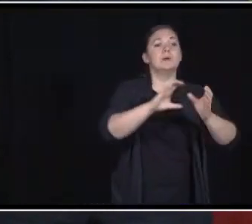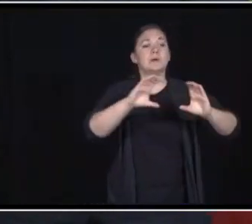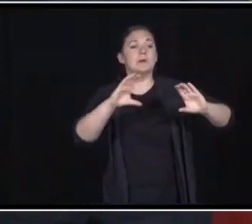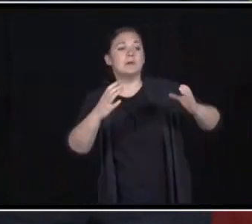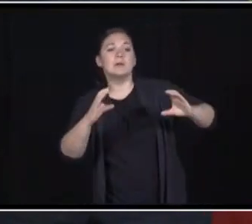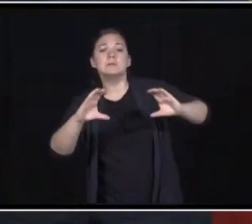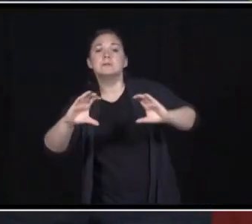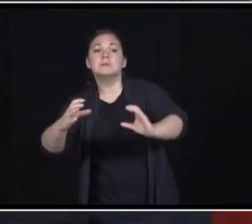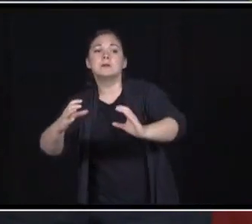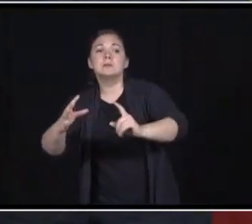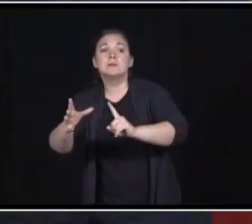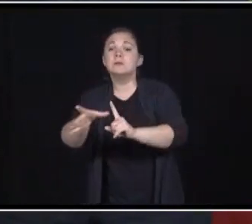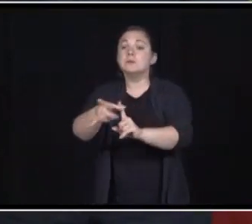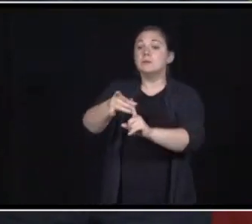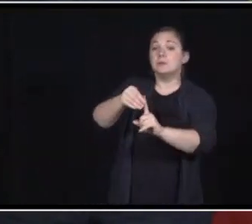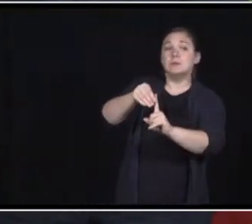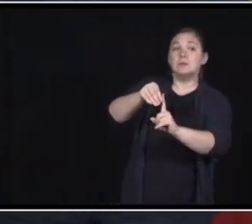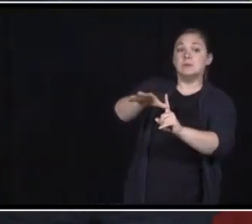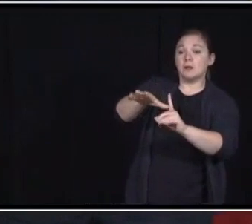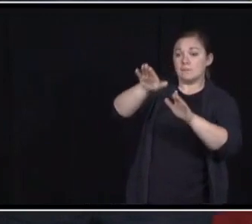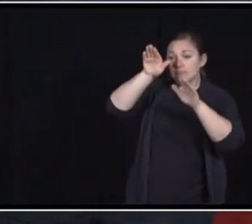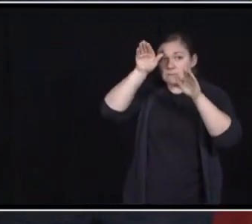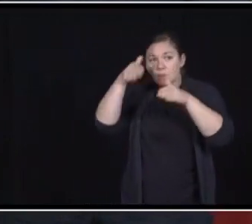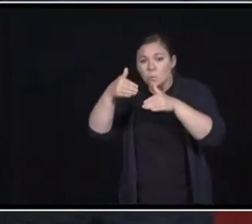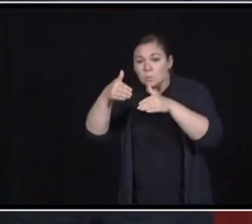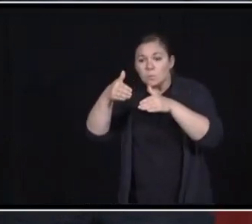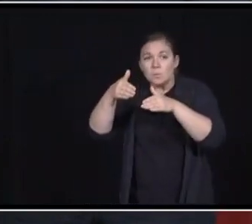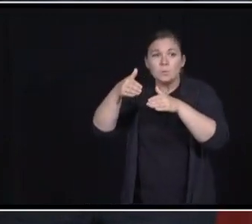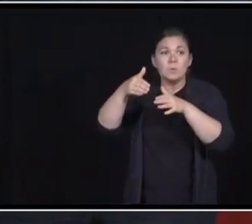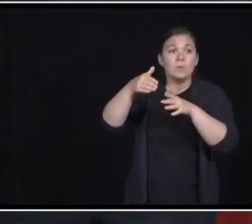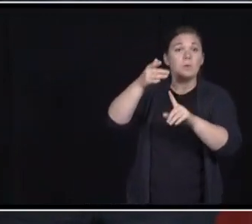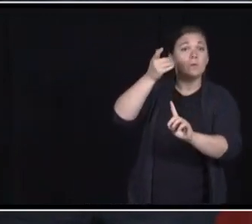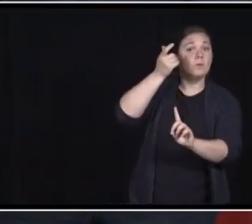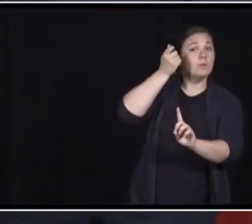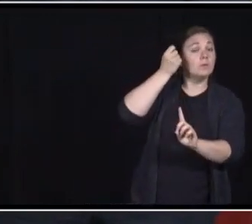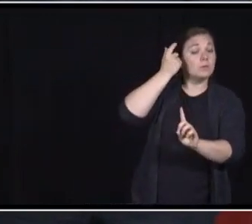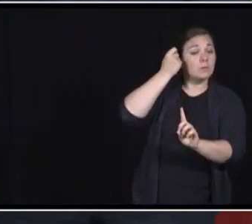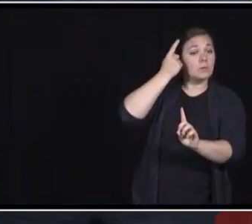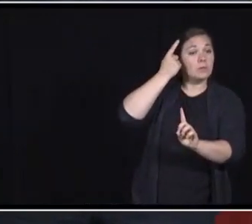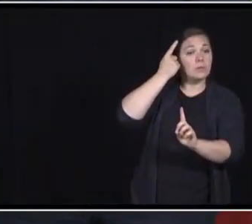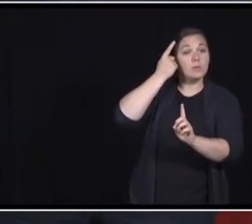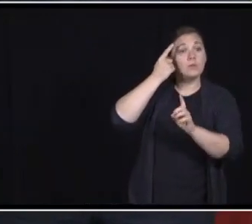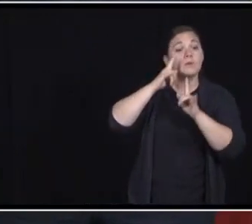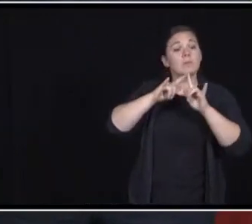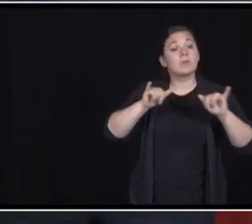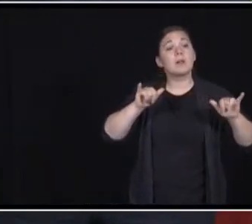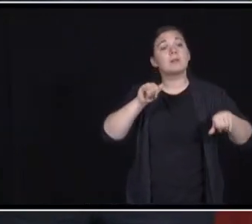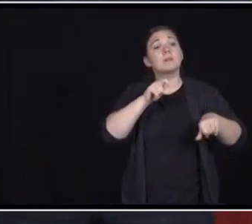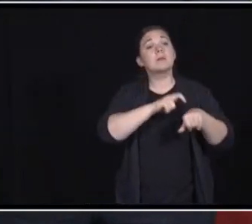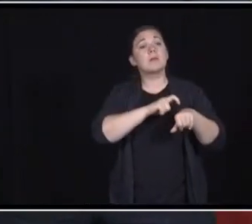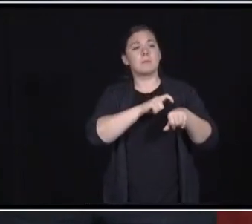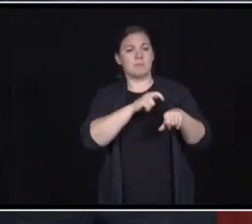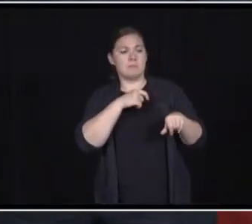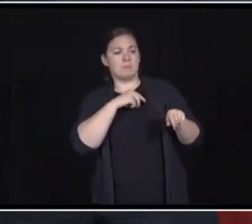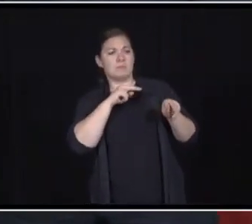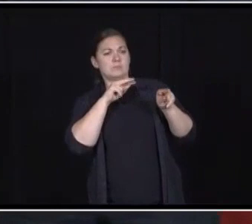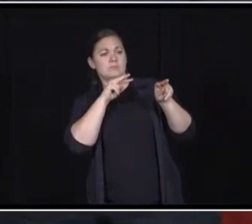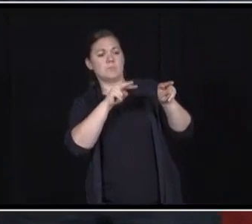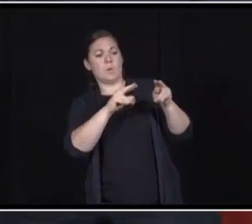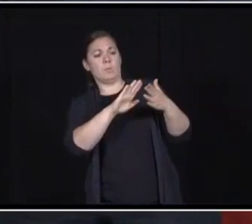If you are asking systemwide, it is a different question them even going to the process now of looking at different classrooms. In different schools. And dealing with outbreaks and concerns